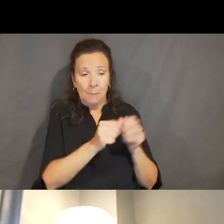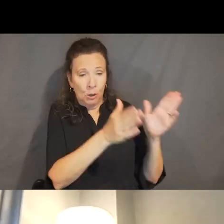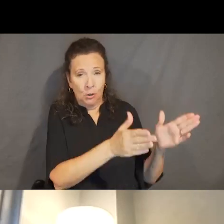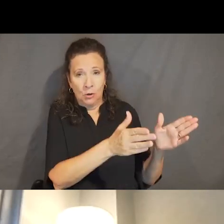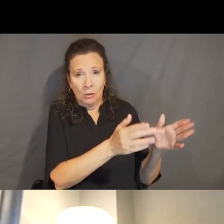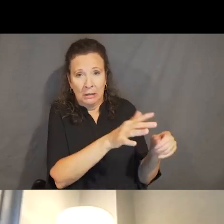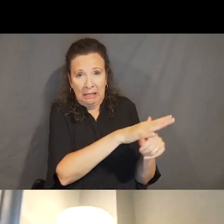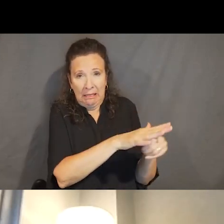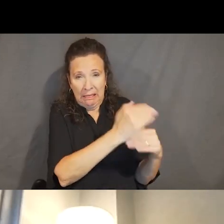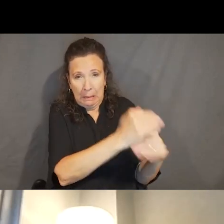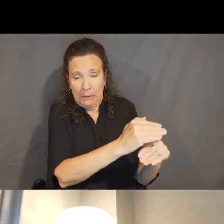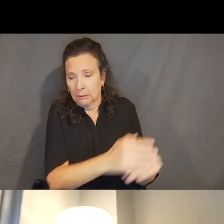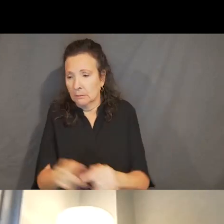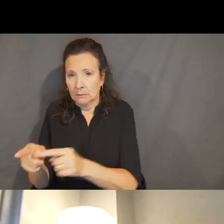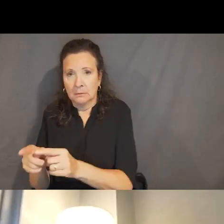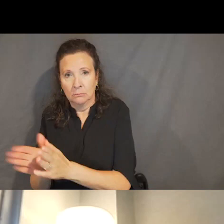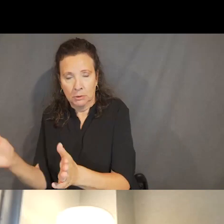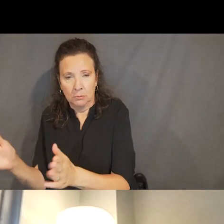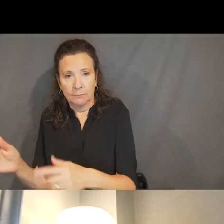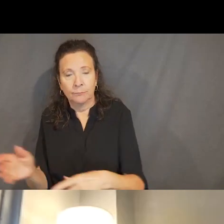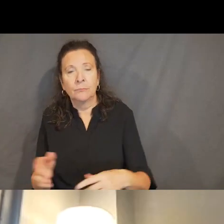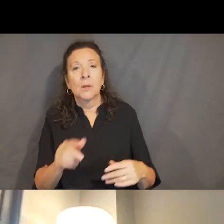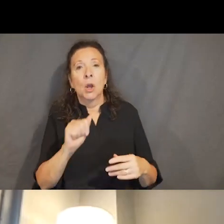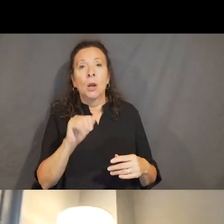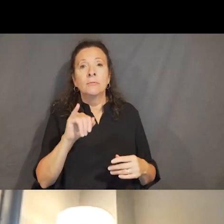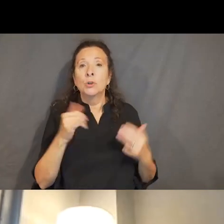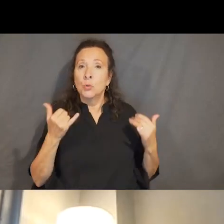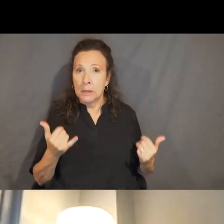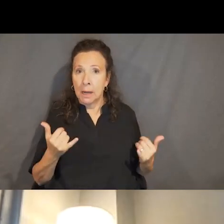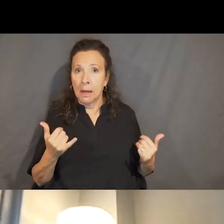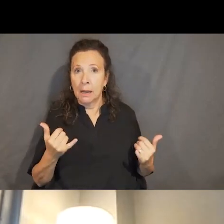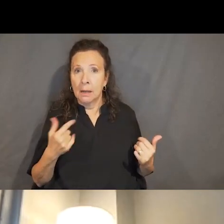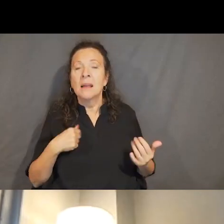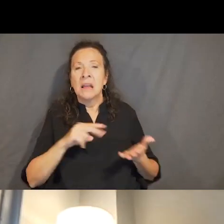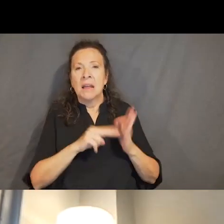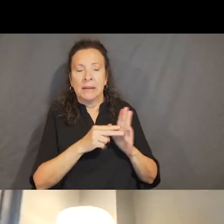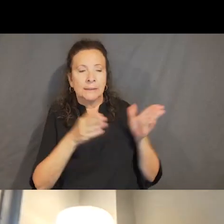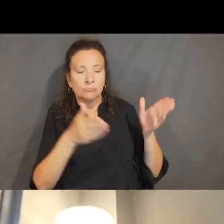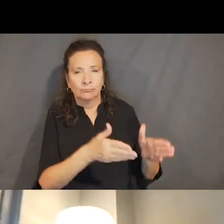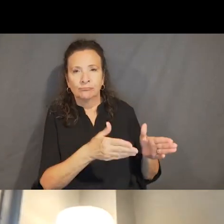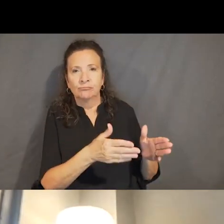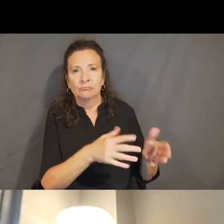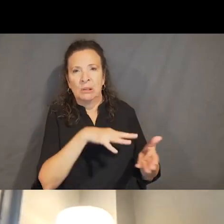talking about artificial intelligence today, I'm talking about narrow/week artificial intelligence.